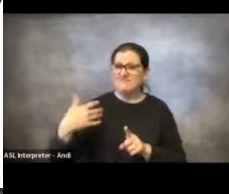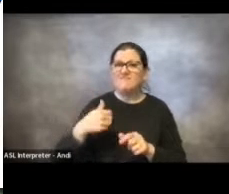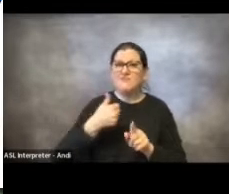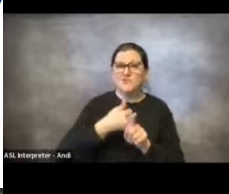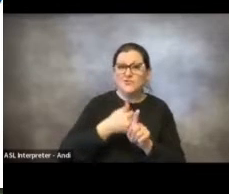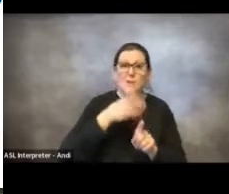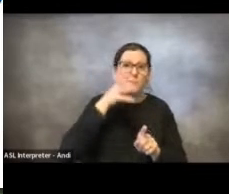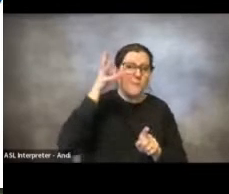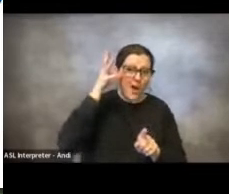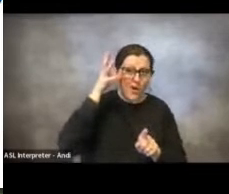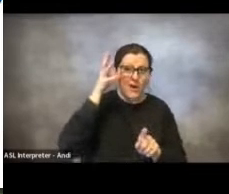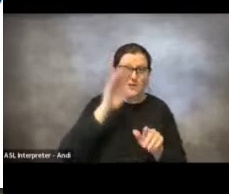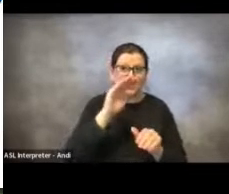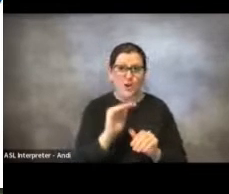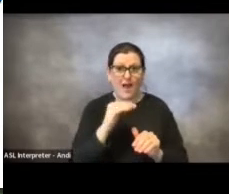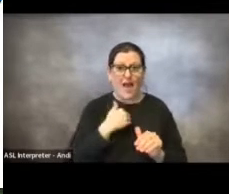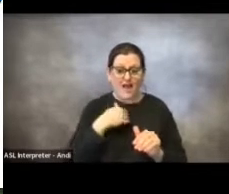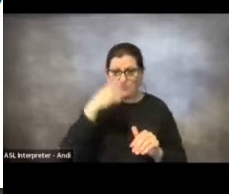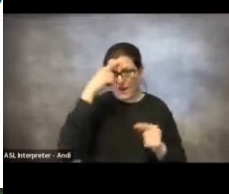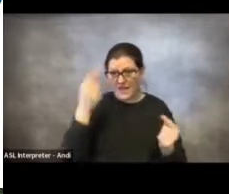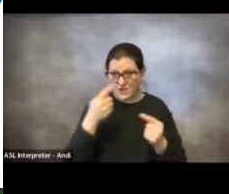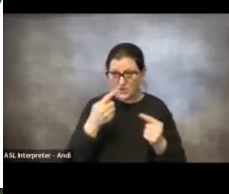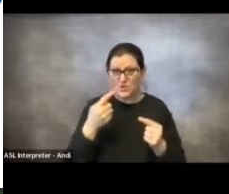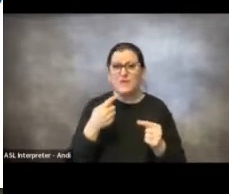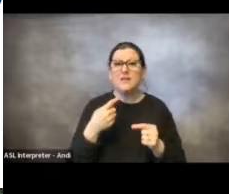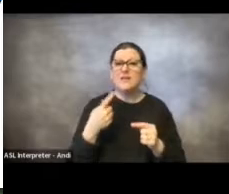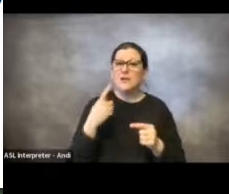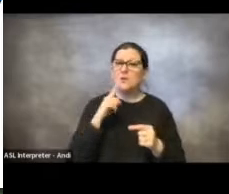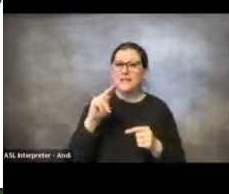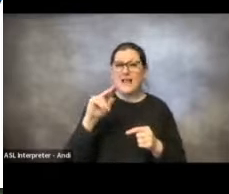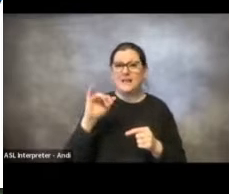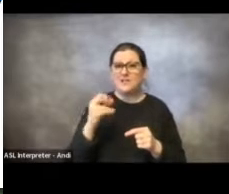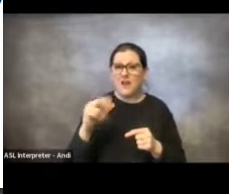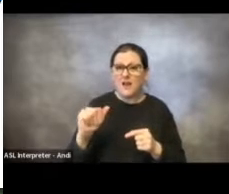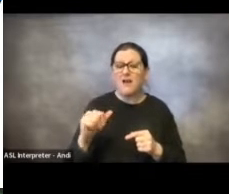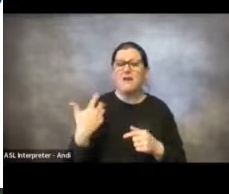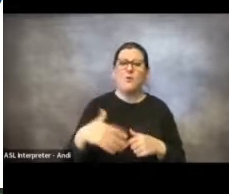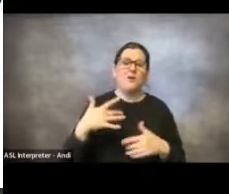with a brain injury. And NASHIA was really grateful to be partnering with Utah on this